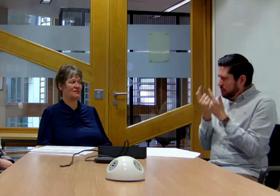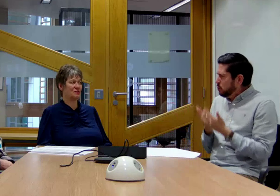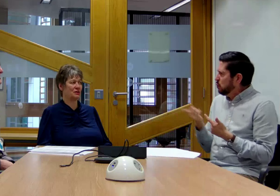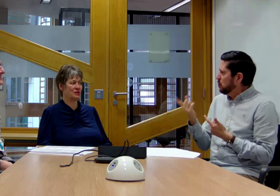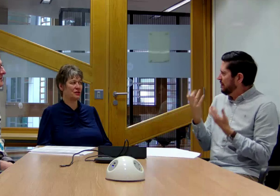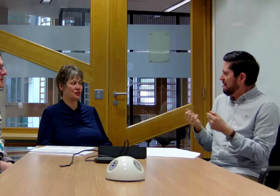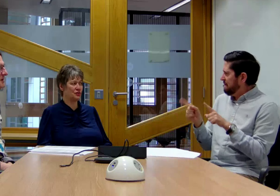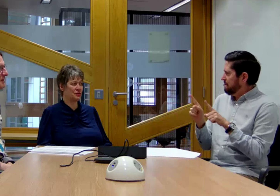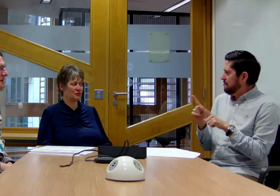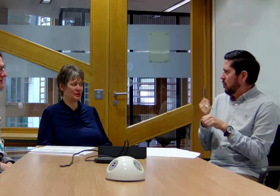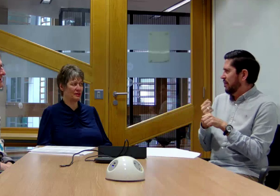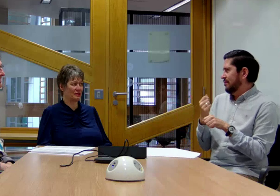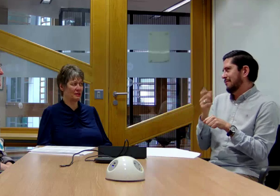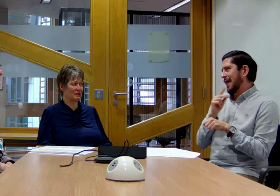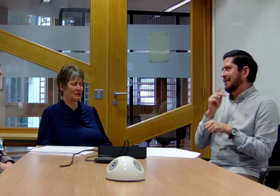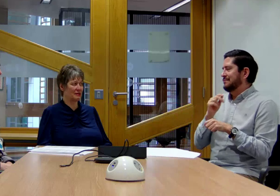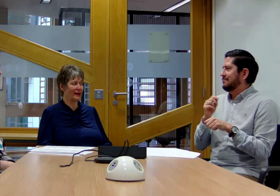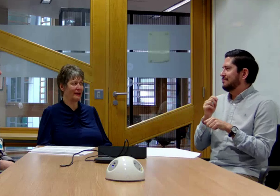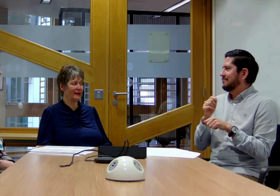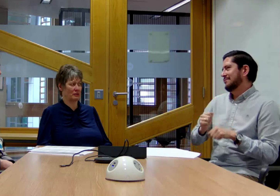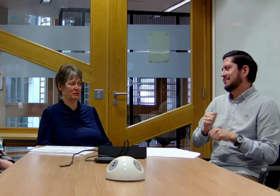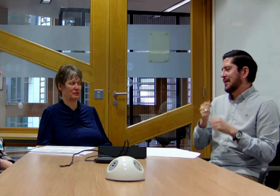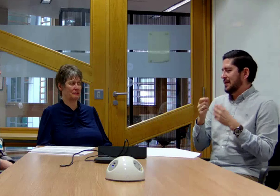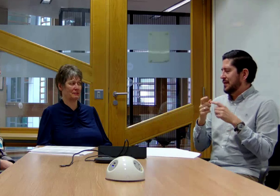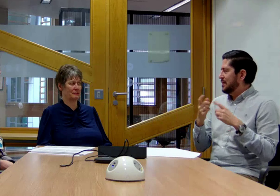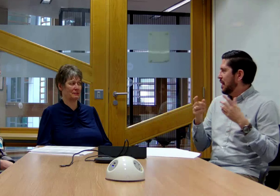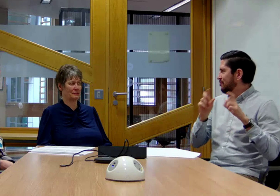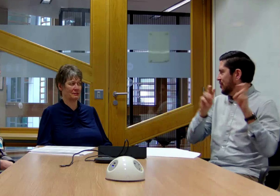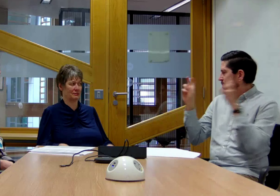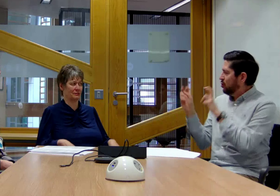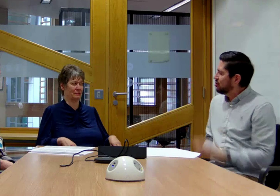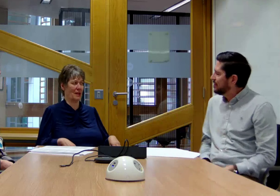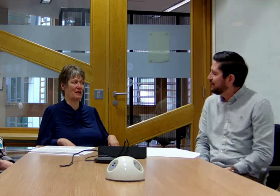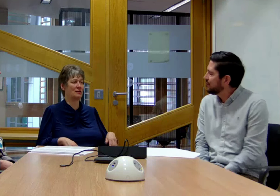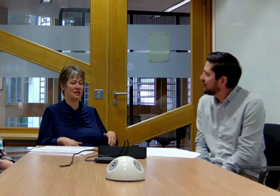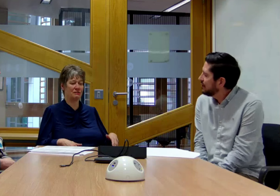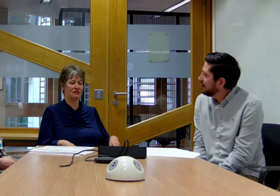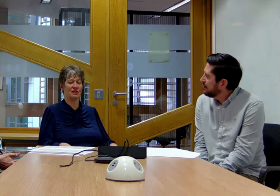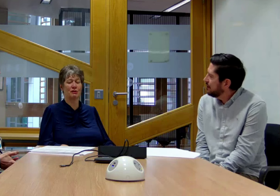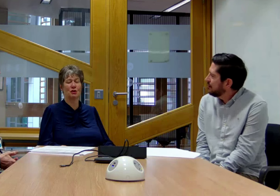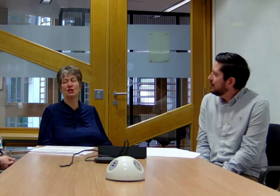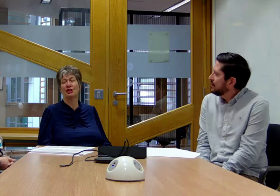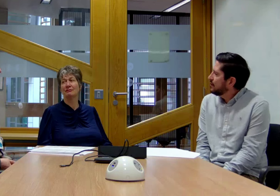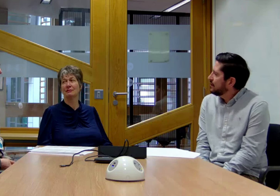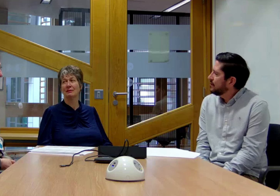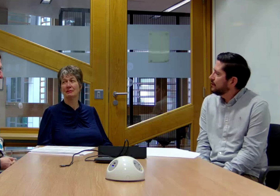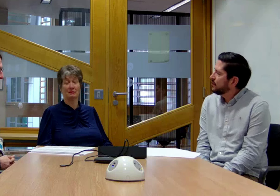What about you, Alasdair, I take it you have similar issues within the Gaelic world in